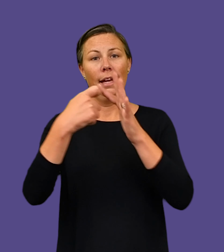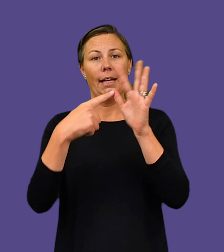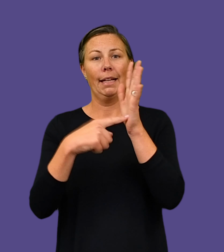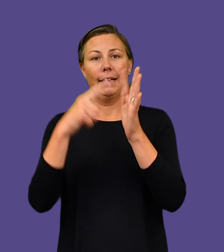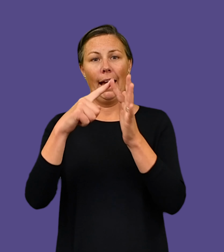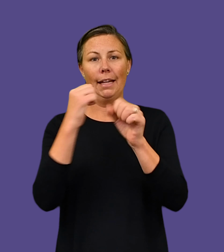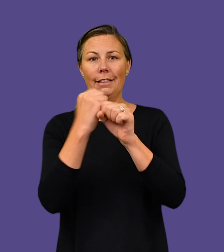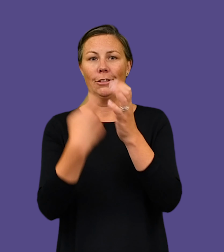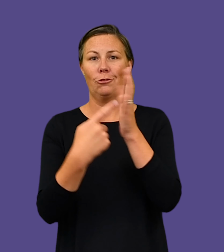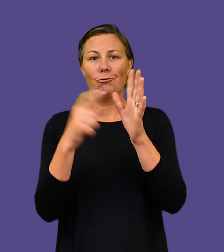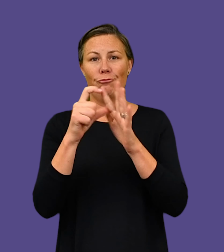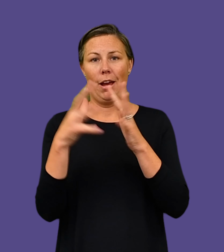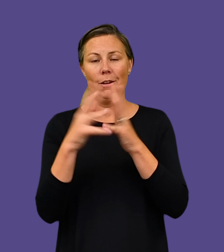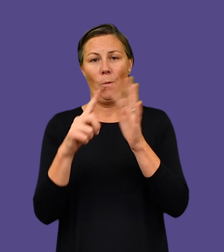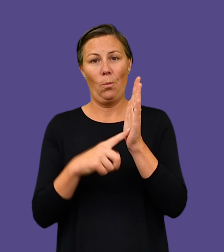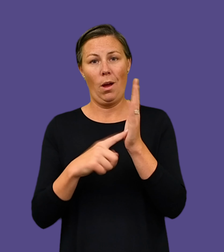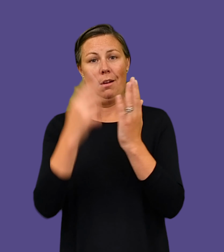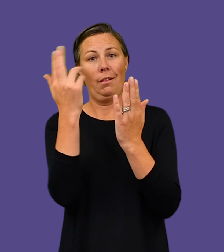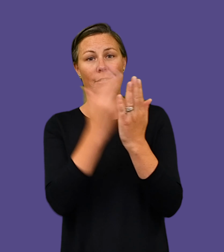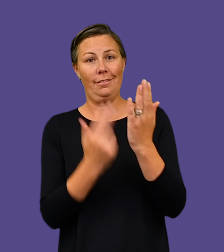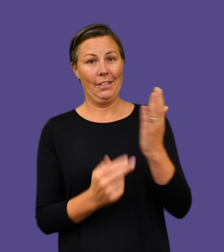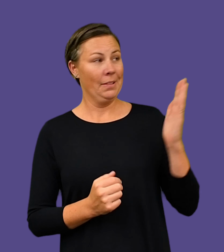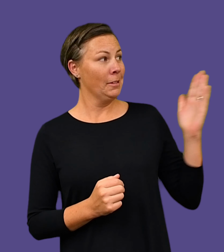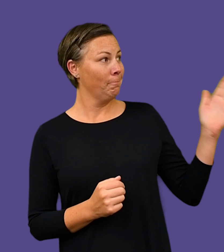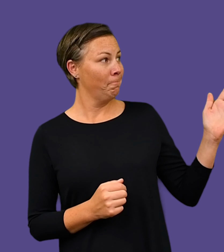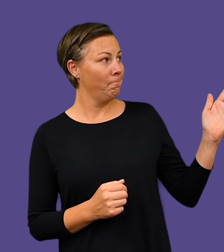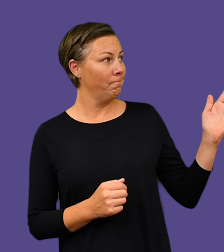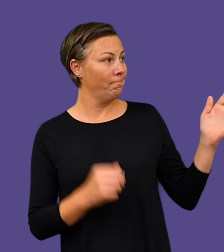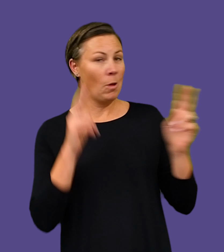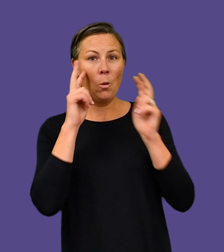The painting is by Kate Gradwell.